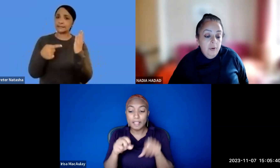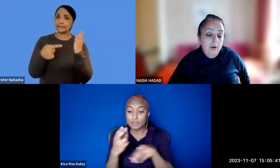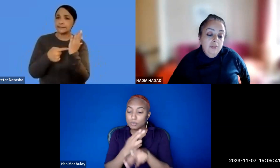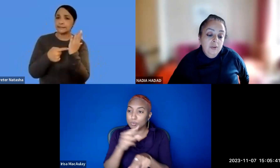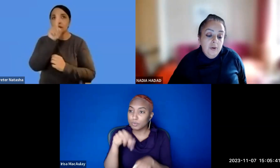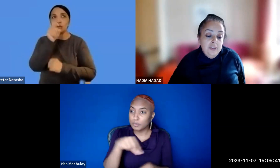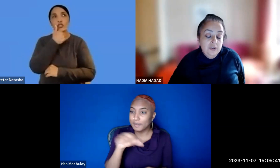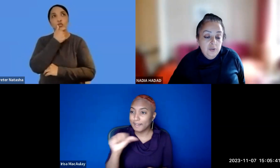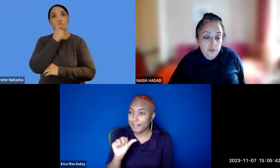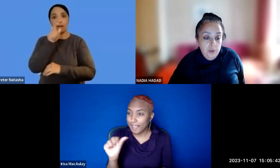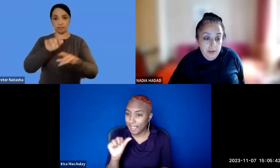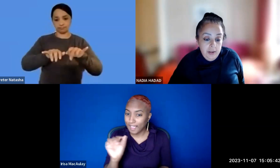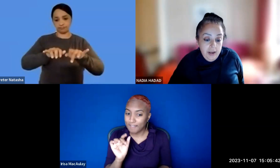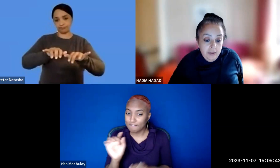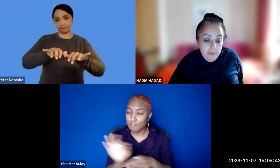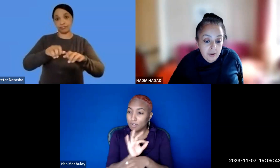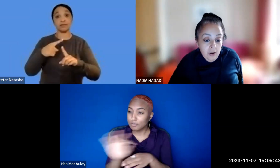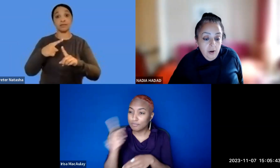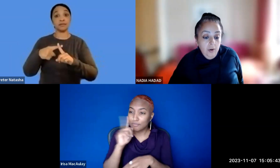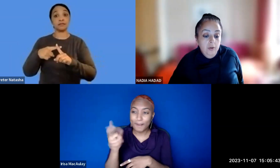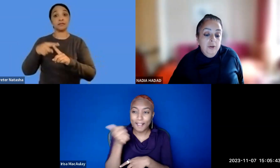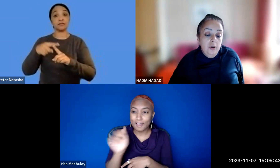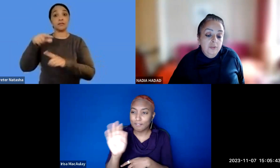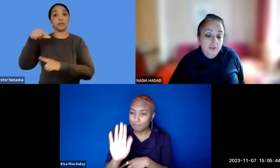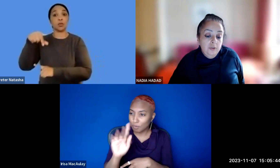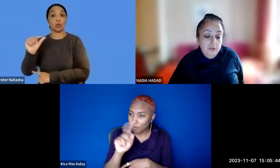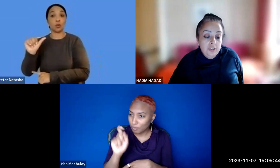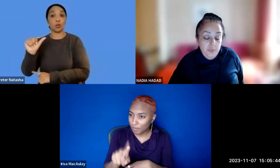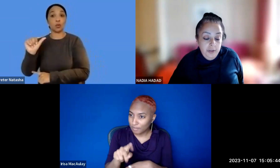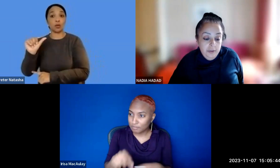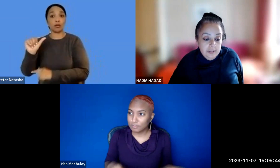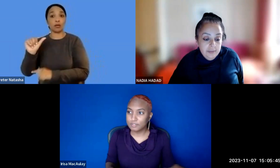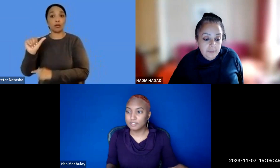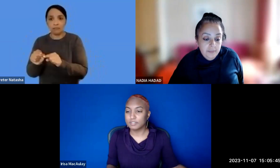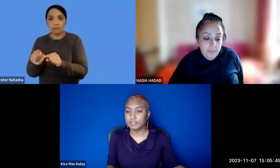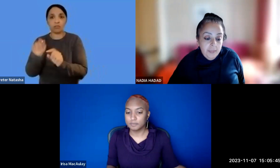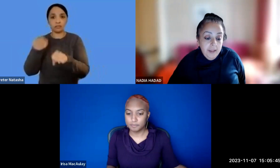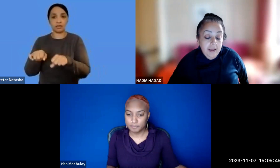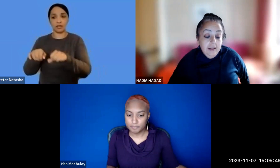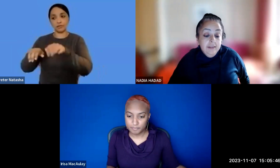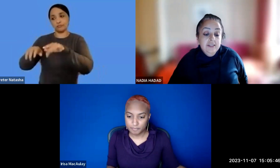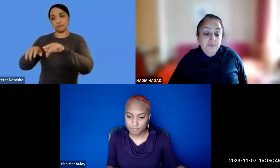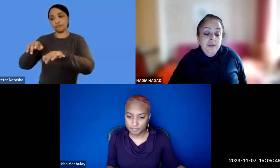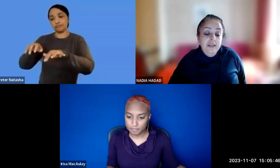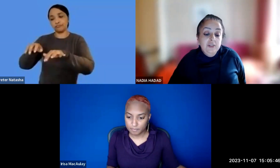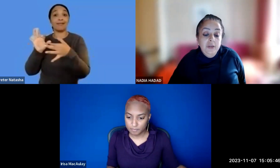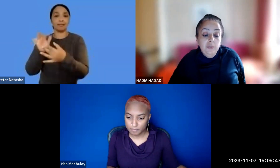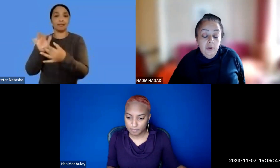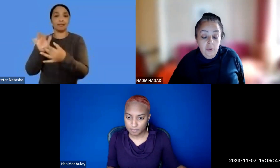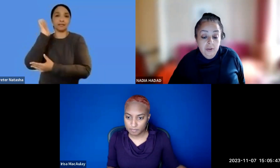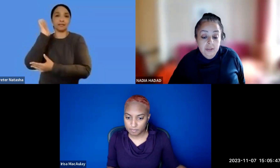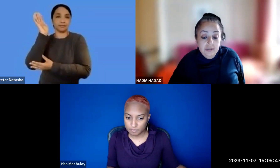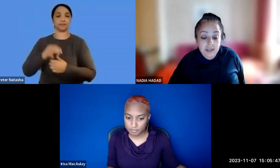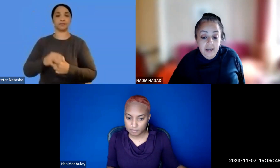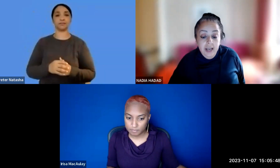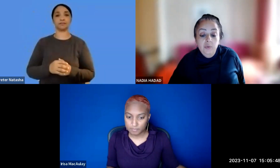for all the questions on the content of the speakers. This meeting is being recorded